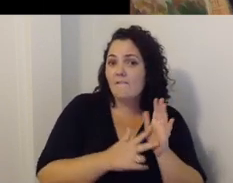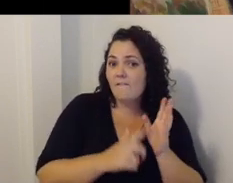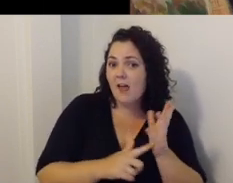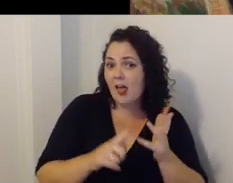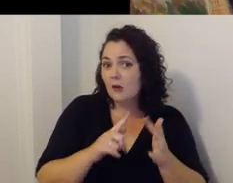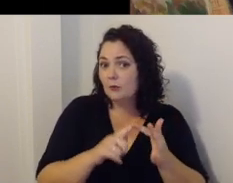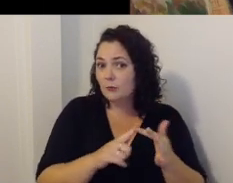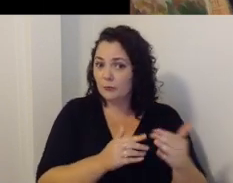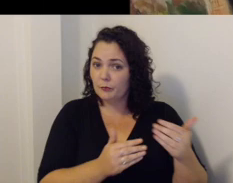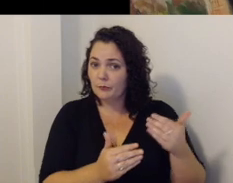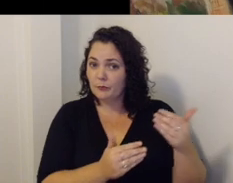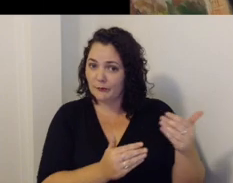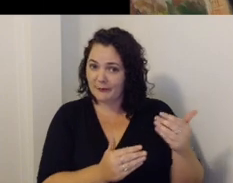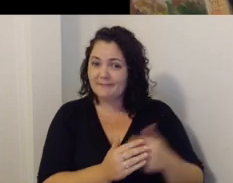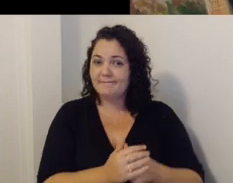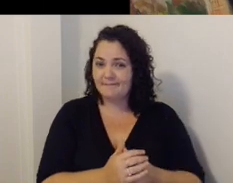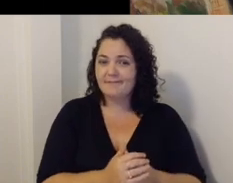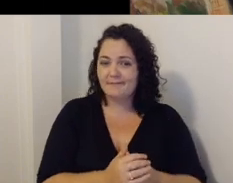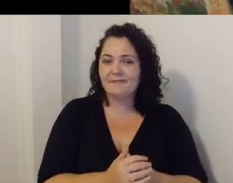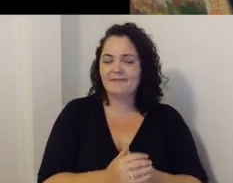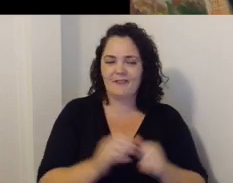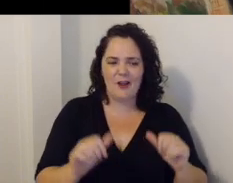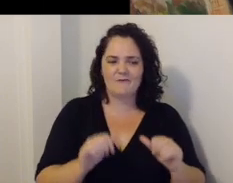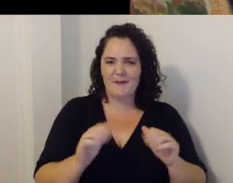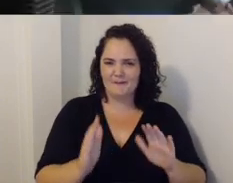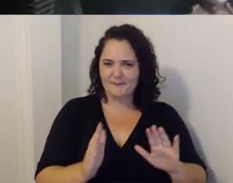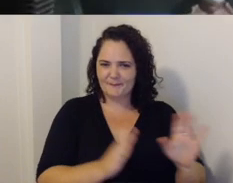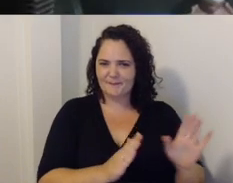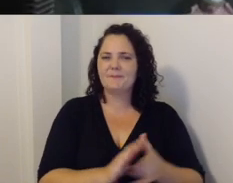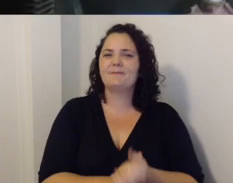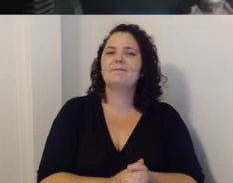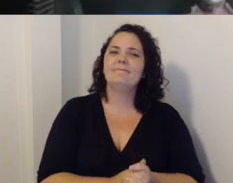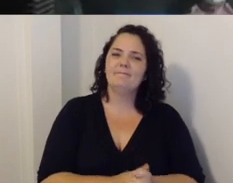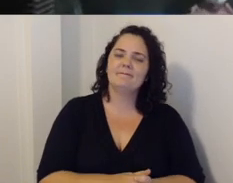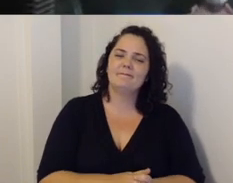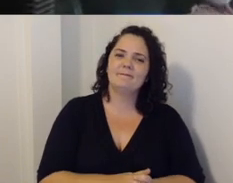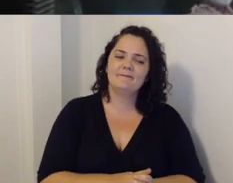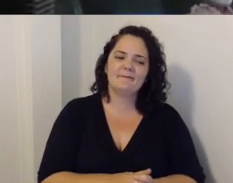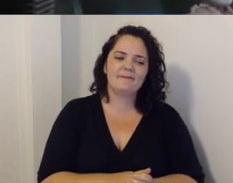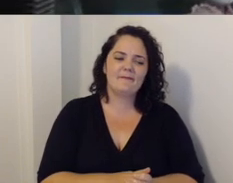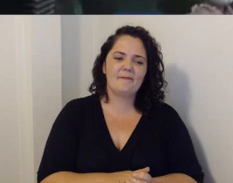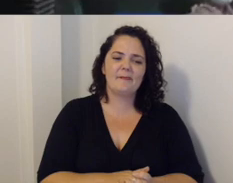beginning with line. Alright let's um let's break out of that uh break out of that slideshow then